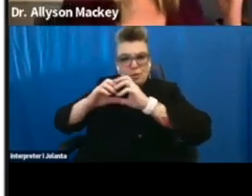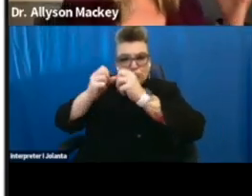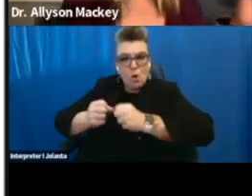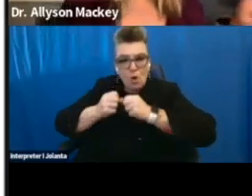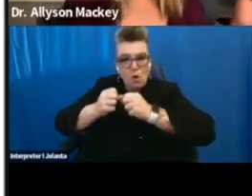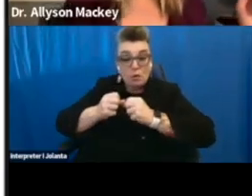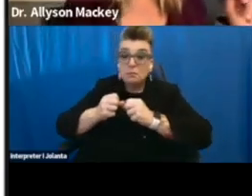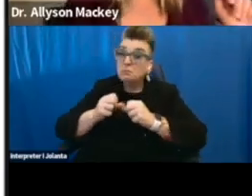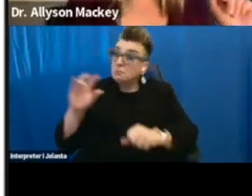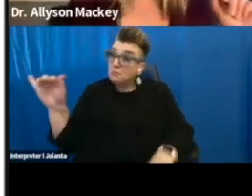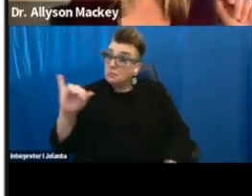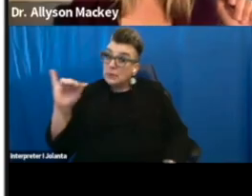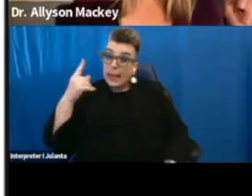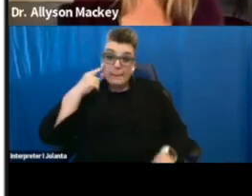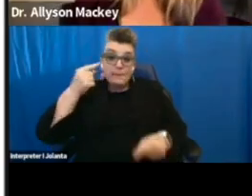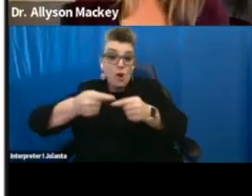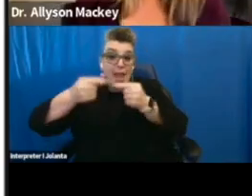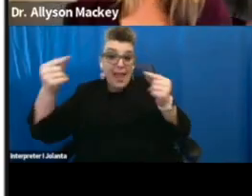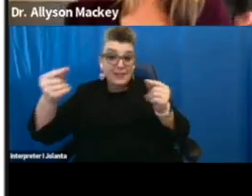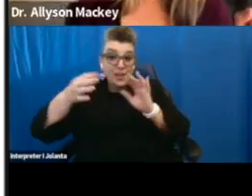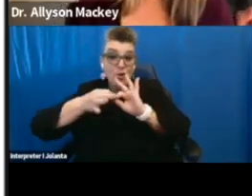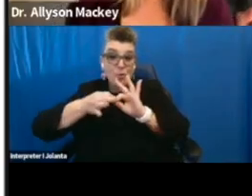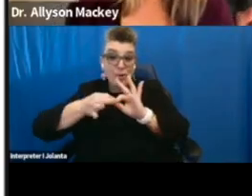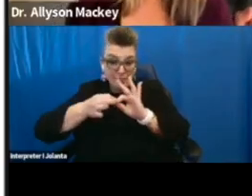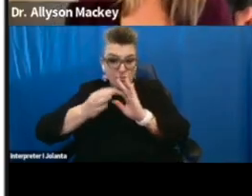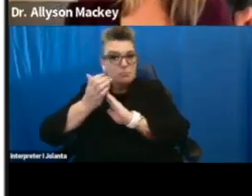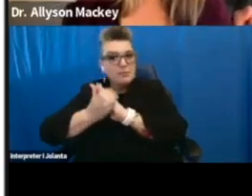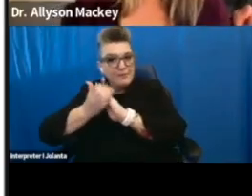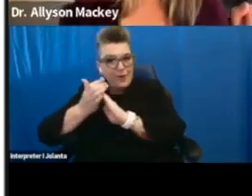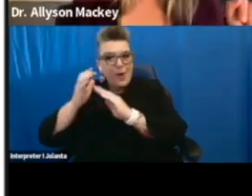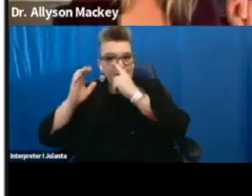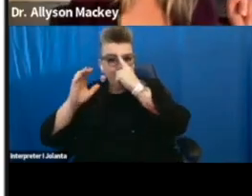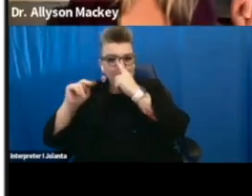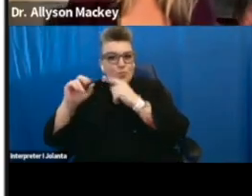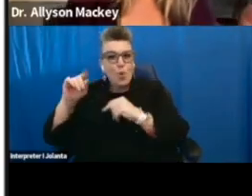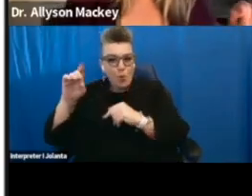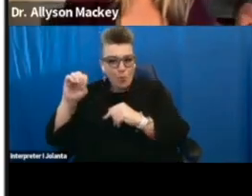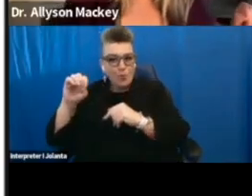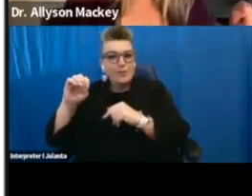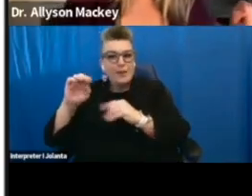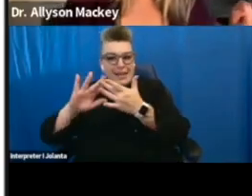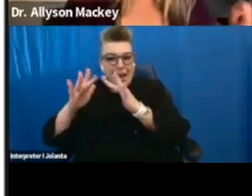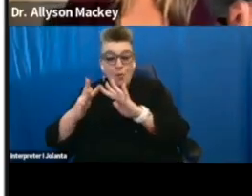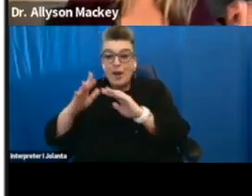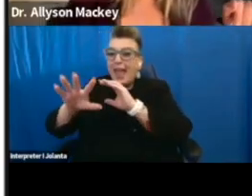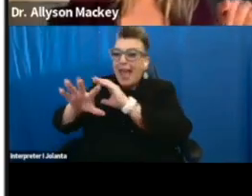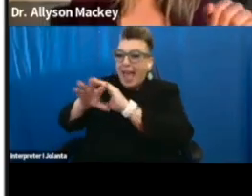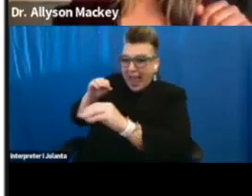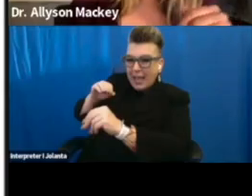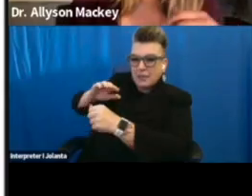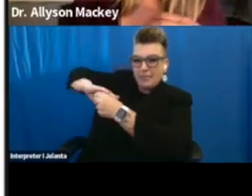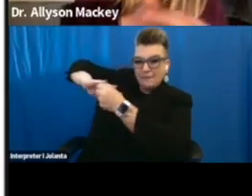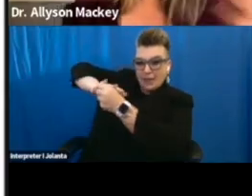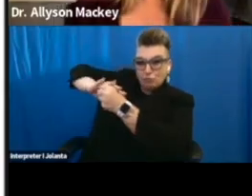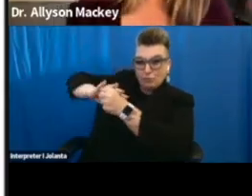for the anti-correlation between the default mode network and the vententral attention network which